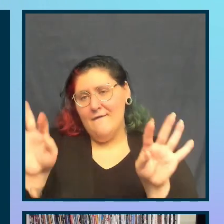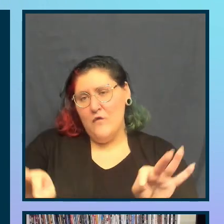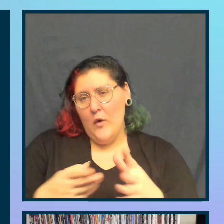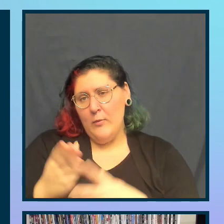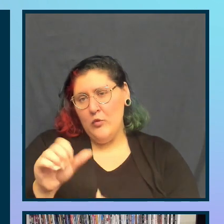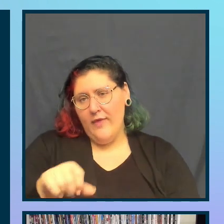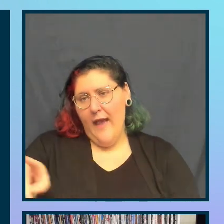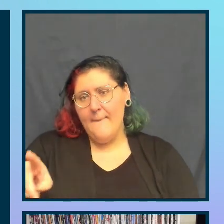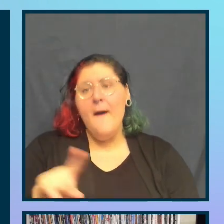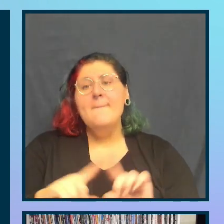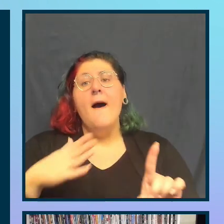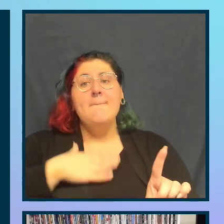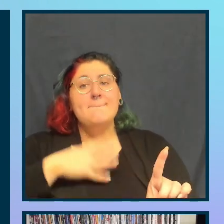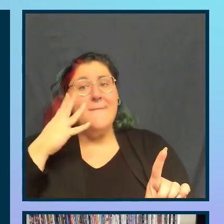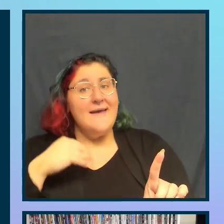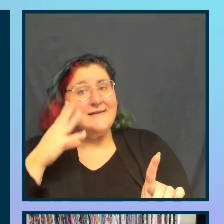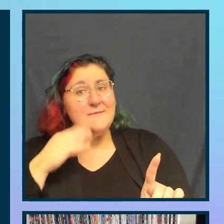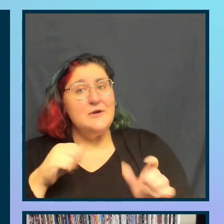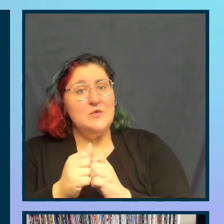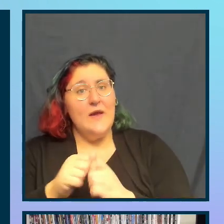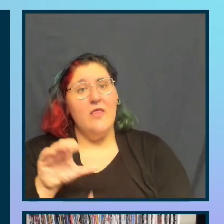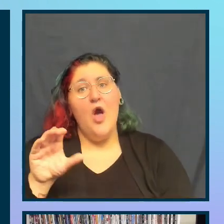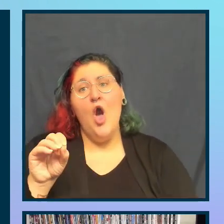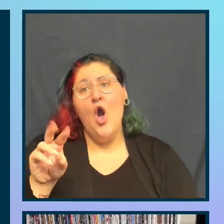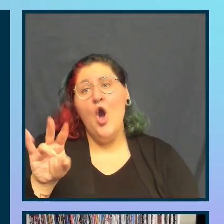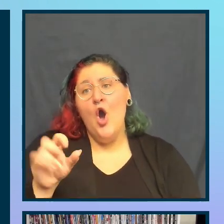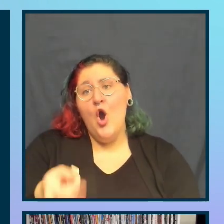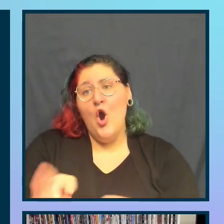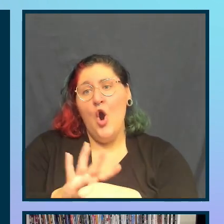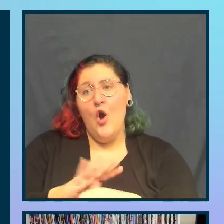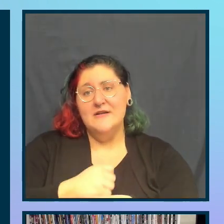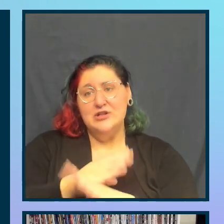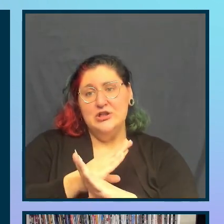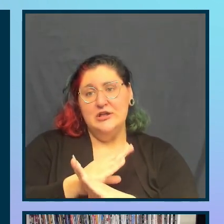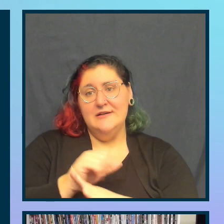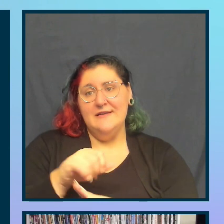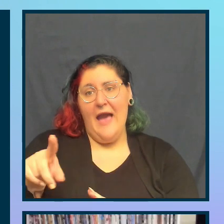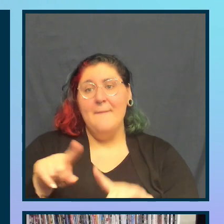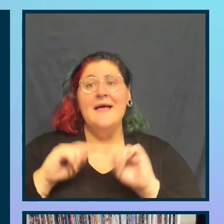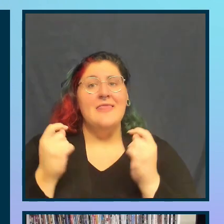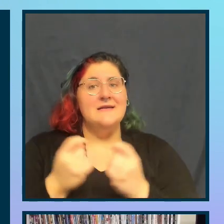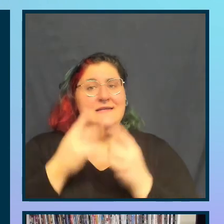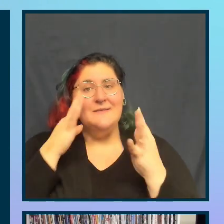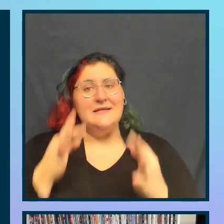However, in my experience with the COVID Shield app, the team decided on a different approach. In order to make the app appear more native